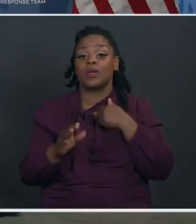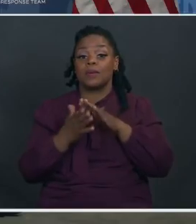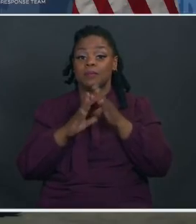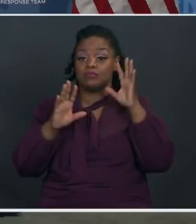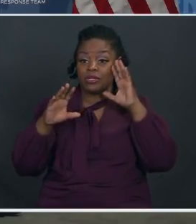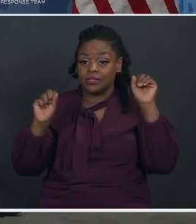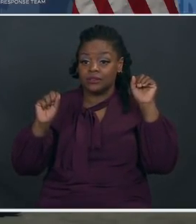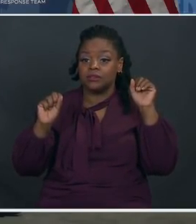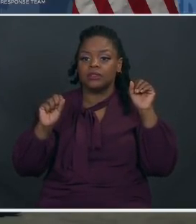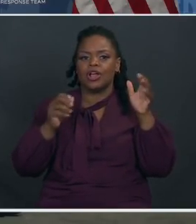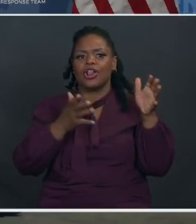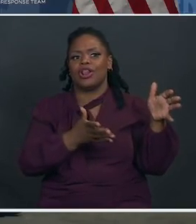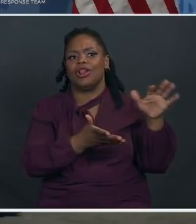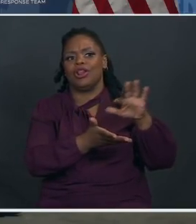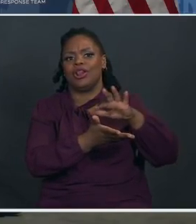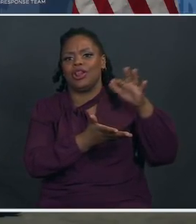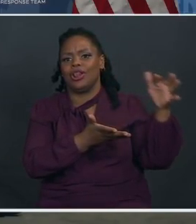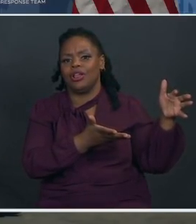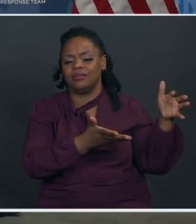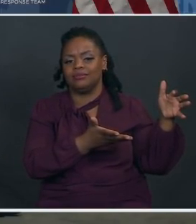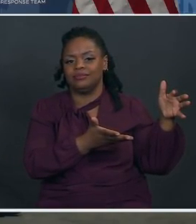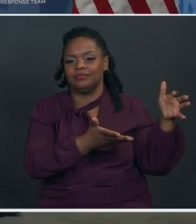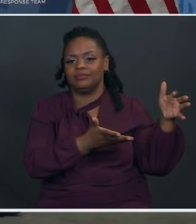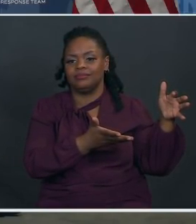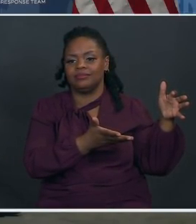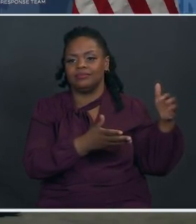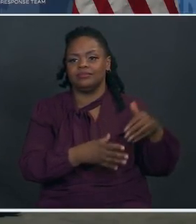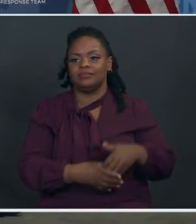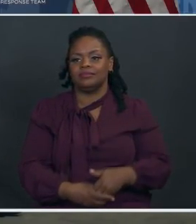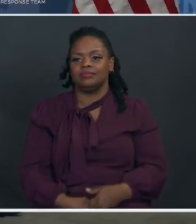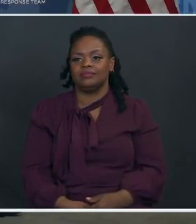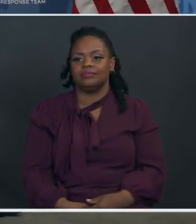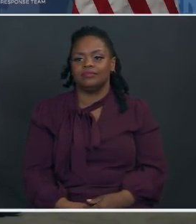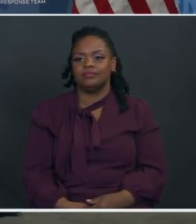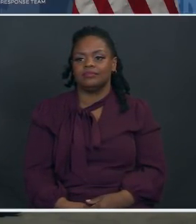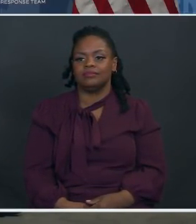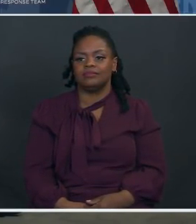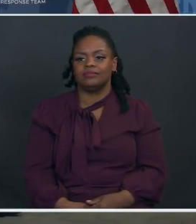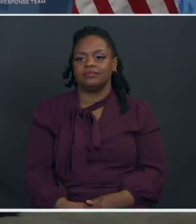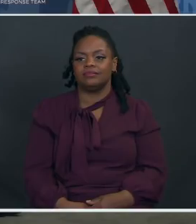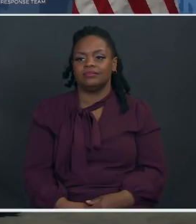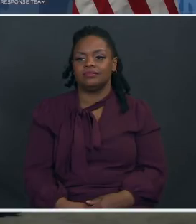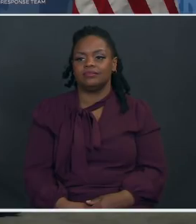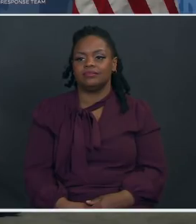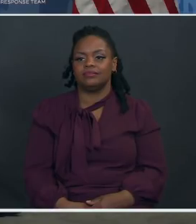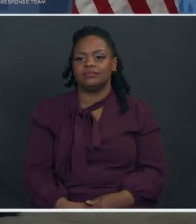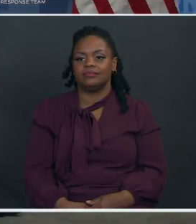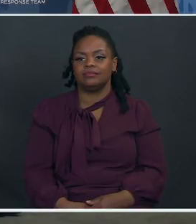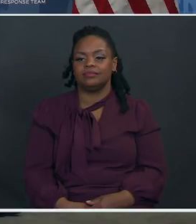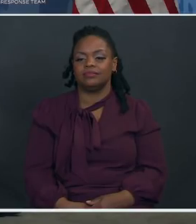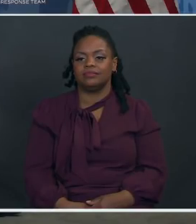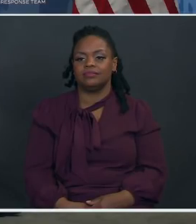The President-elect